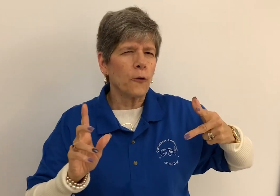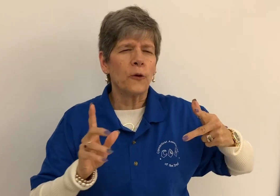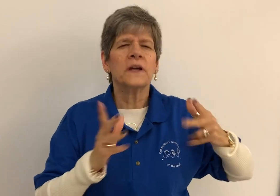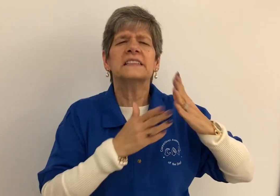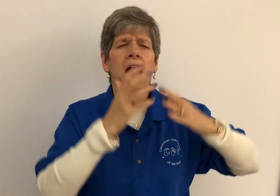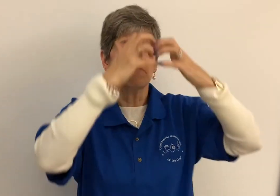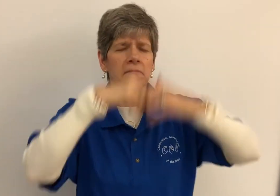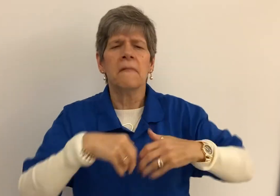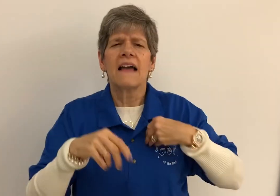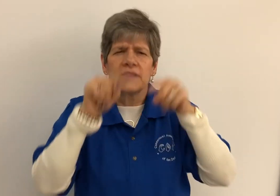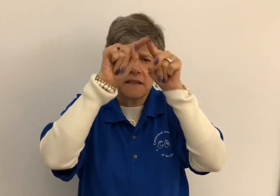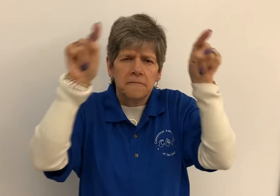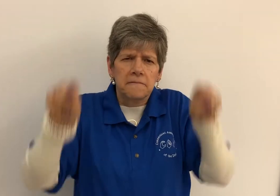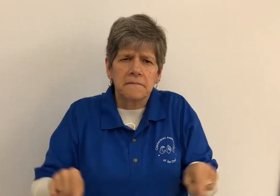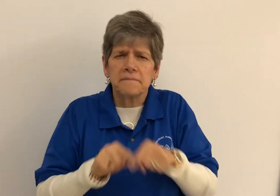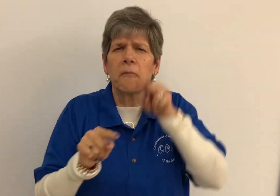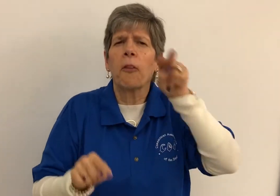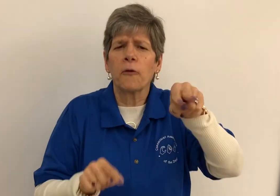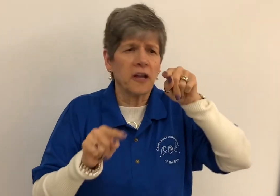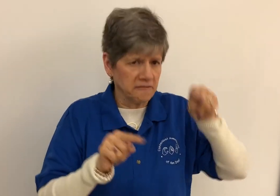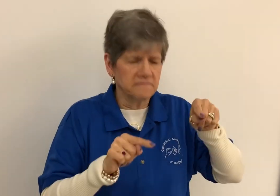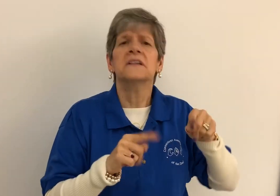Even though some of these buildings are long gone, there are plaques to appreciate its history.